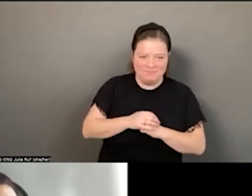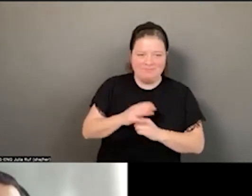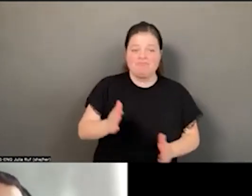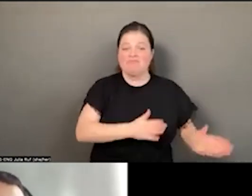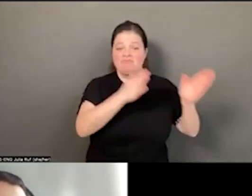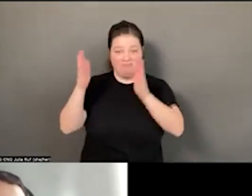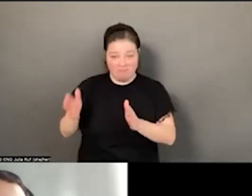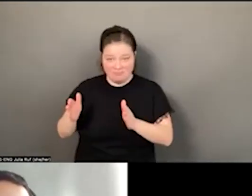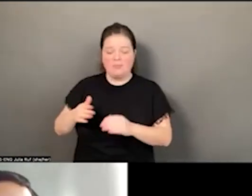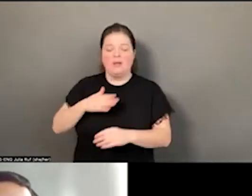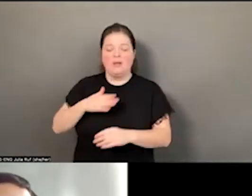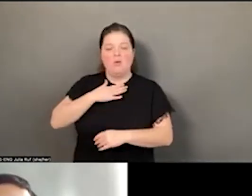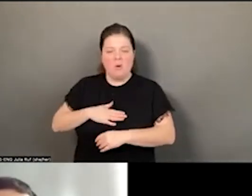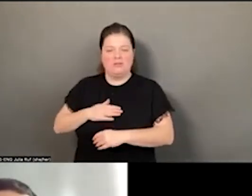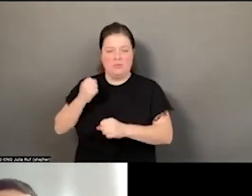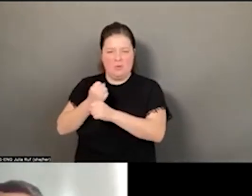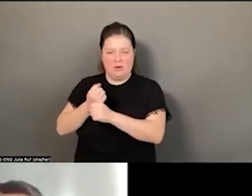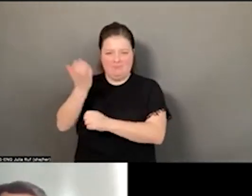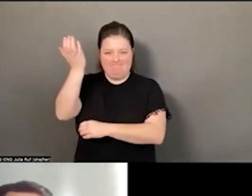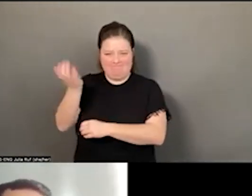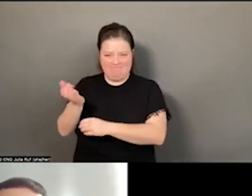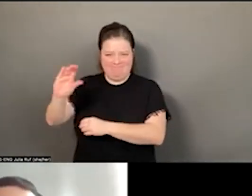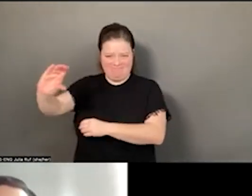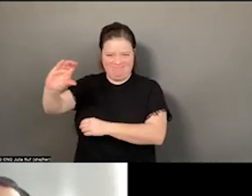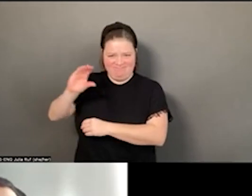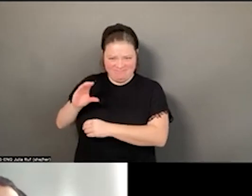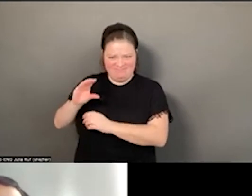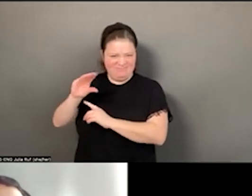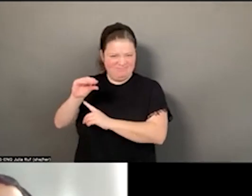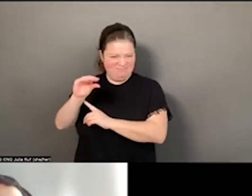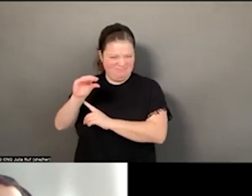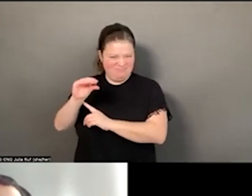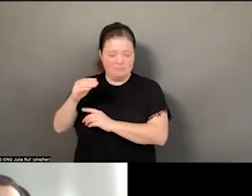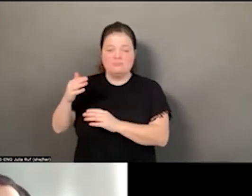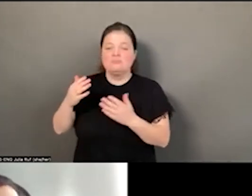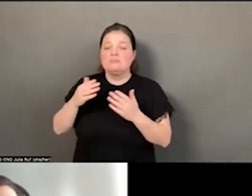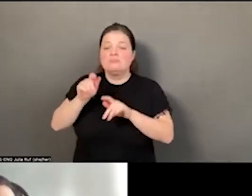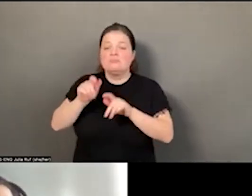So in this case, we want to ensure, we advocate it for the equal pay